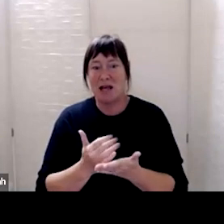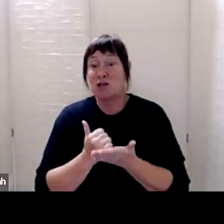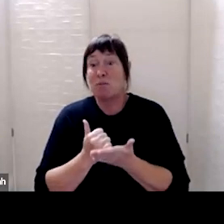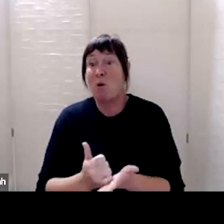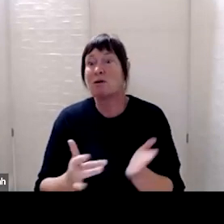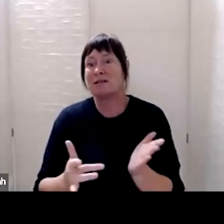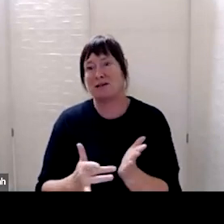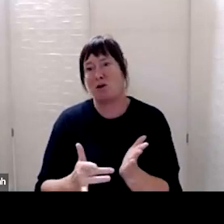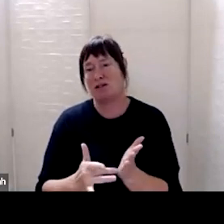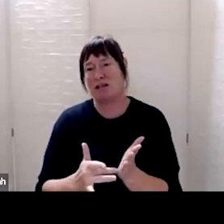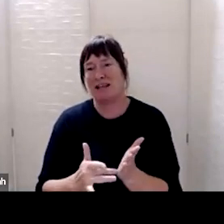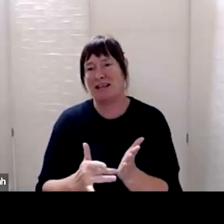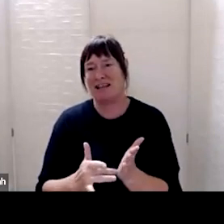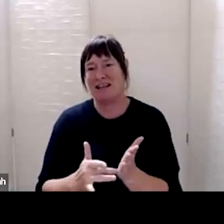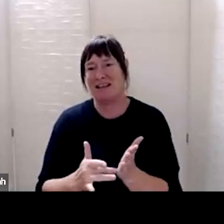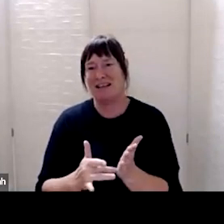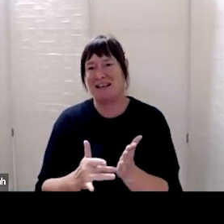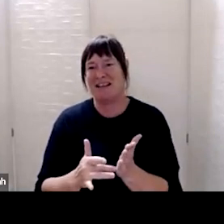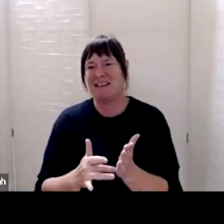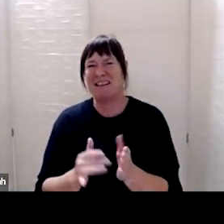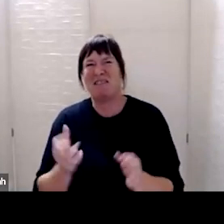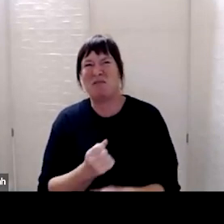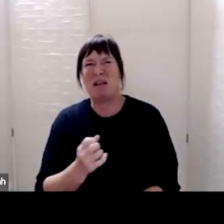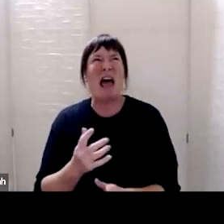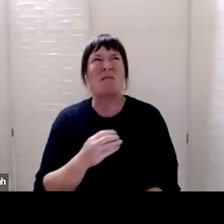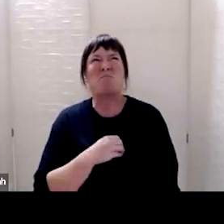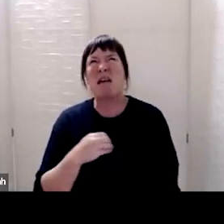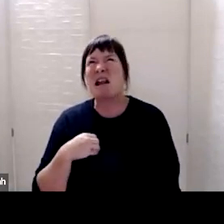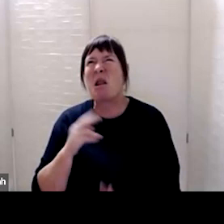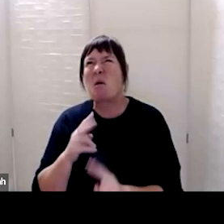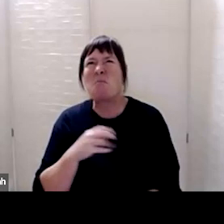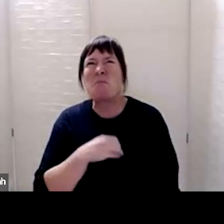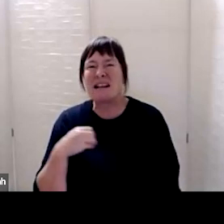doesn’t have to be, kind of the real medical type stuff.